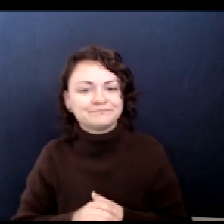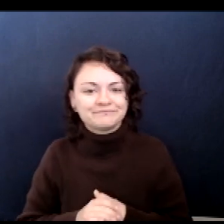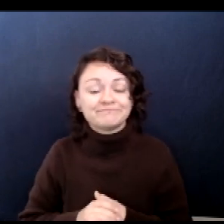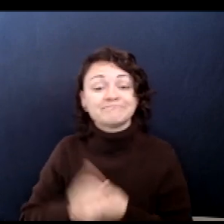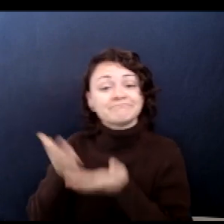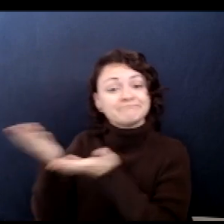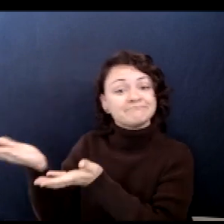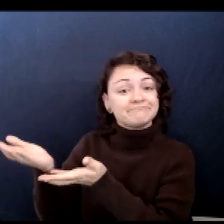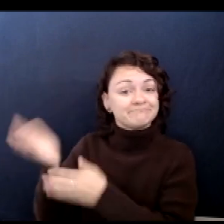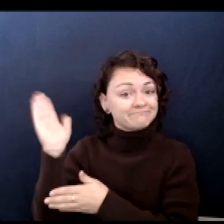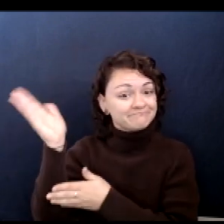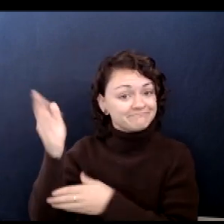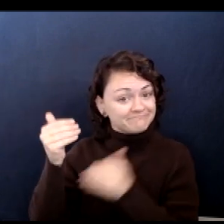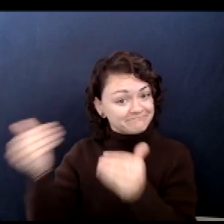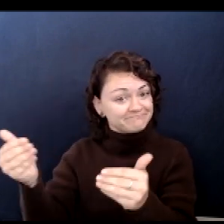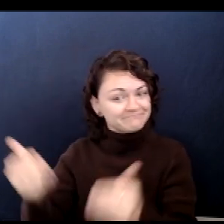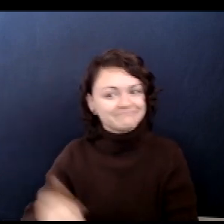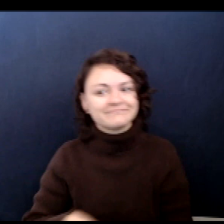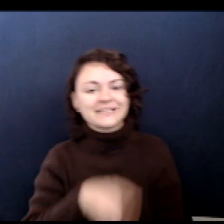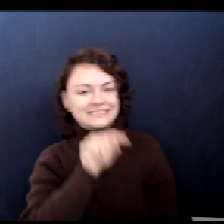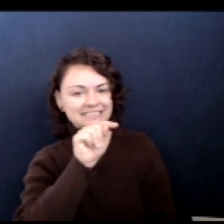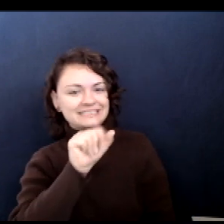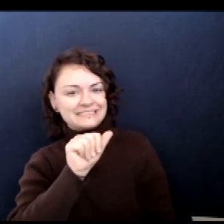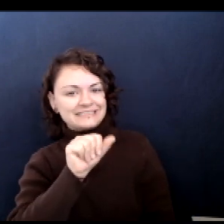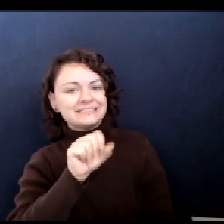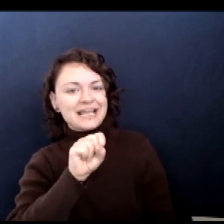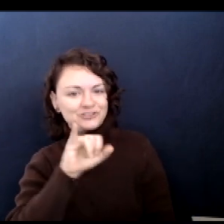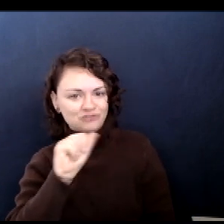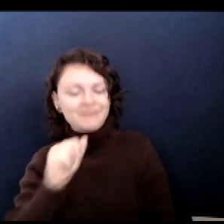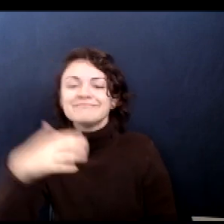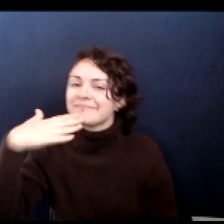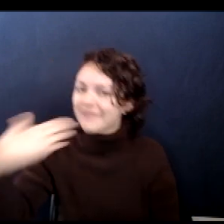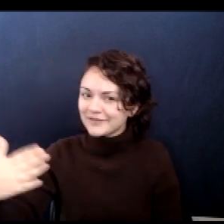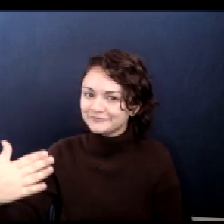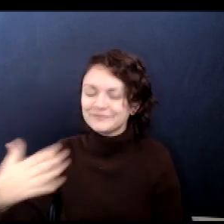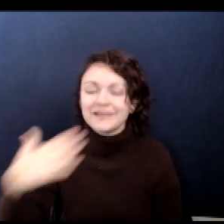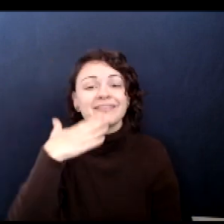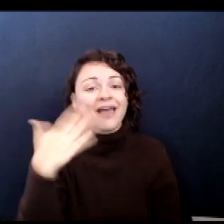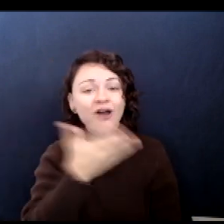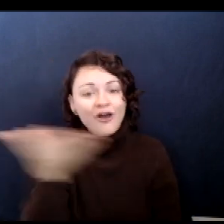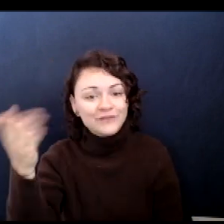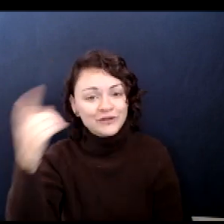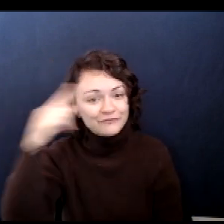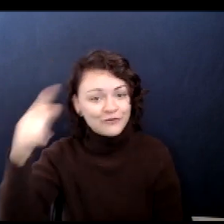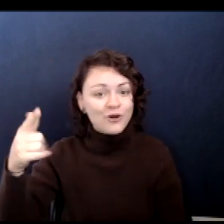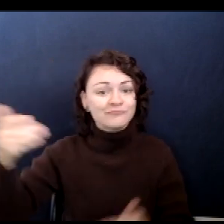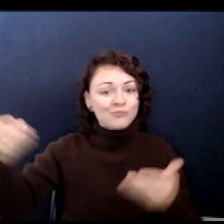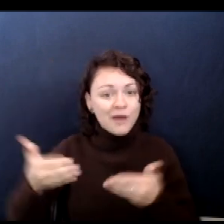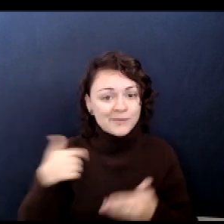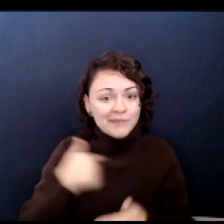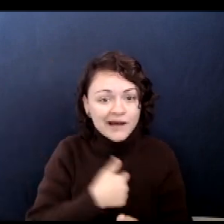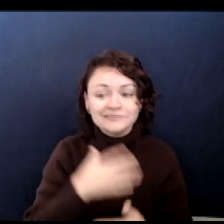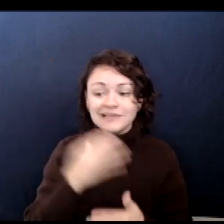Thank you. Thank you all for letting us be here and for CLEC of putting this event on.